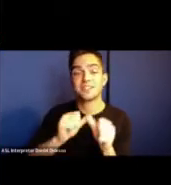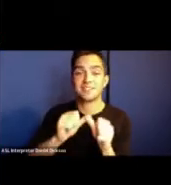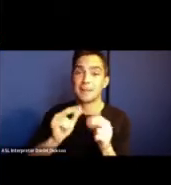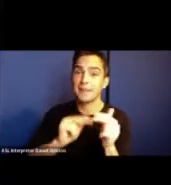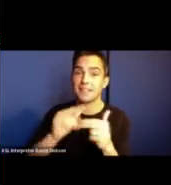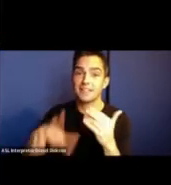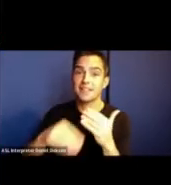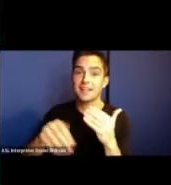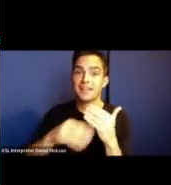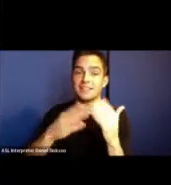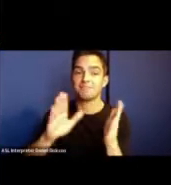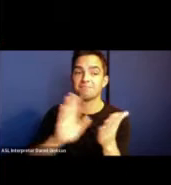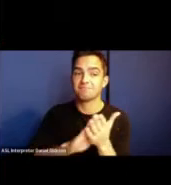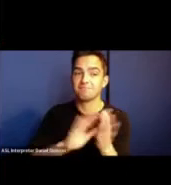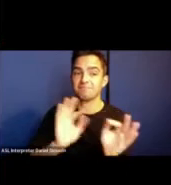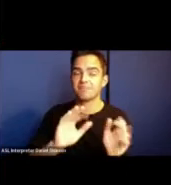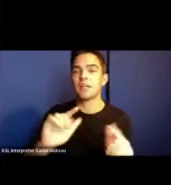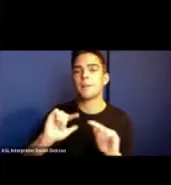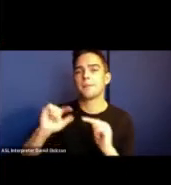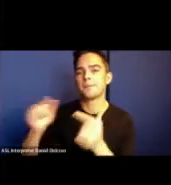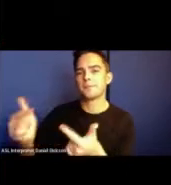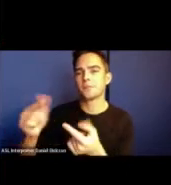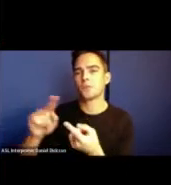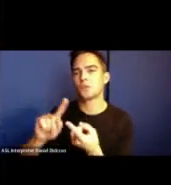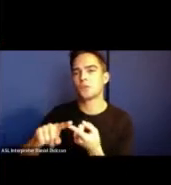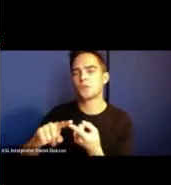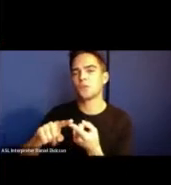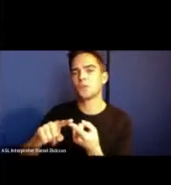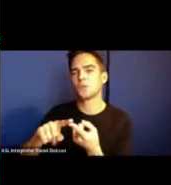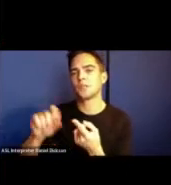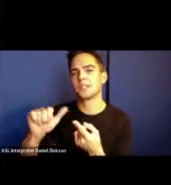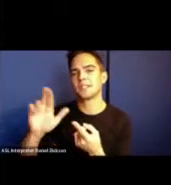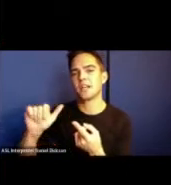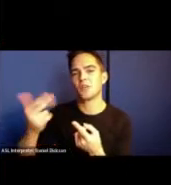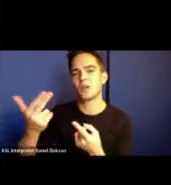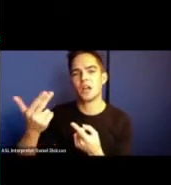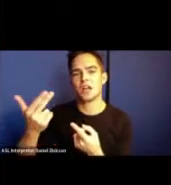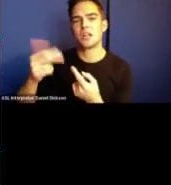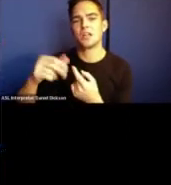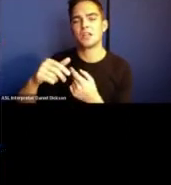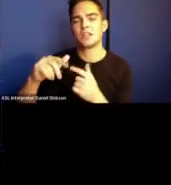All right, I'm gonna pass it back over to Sarah. She's gonna turn on your camera.